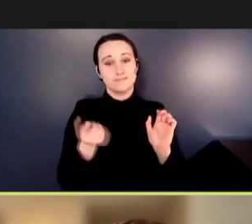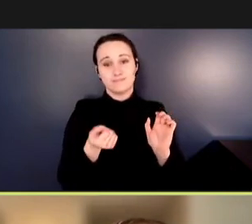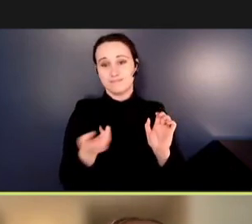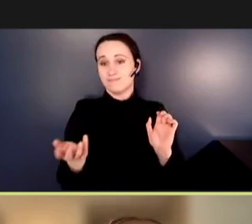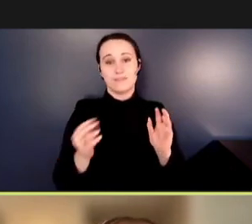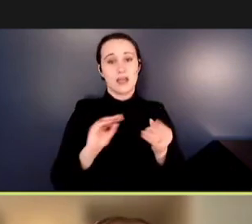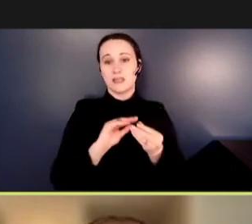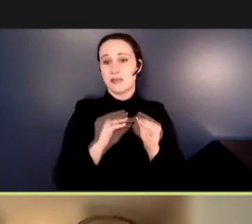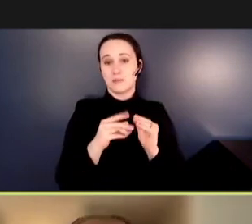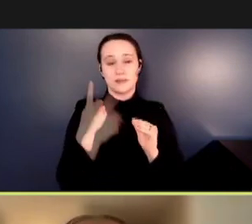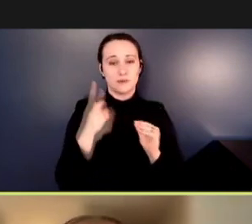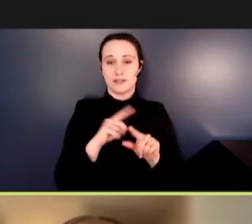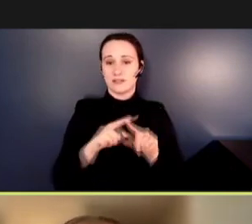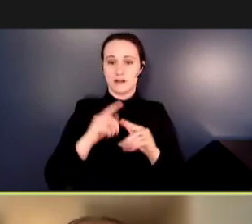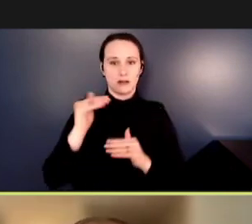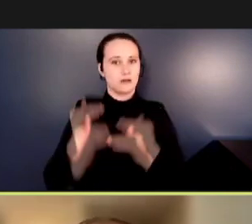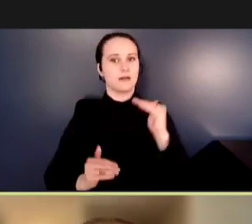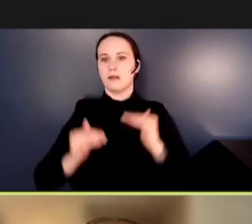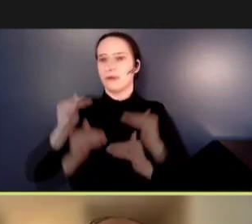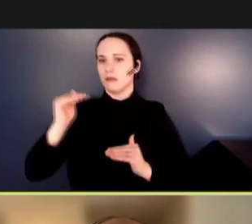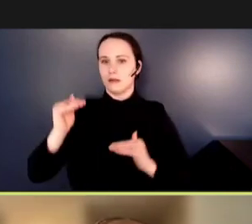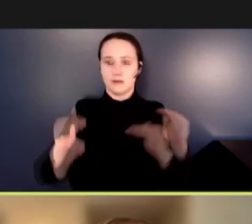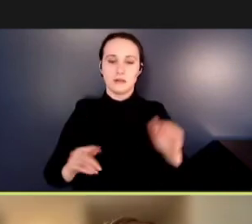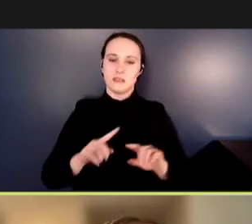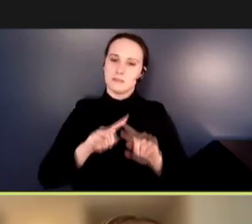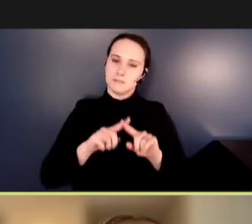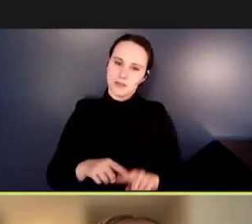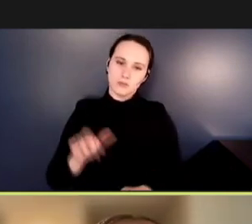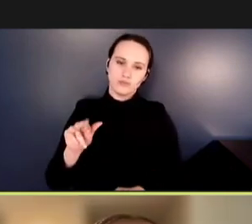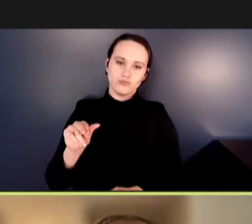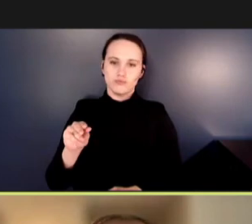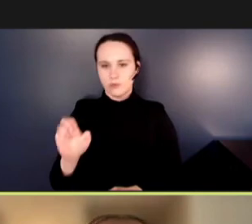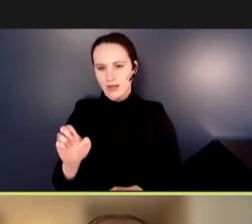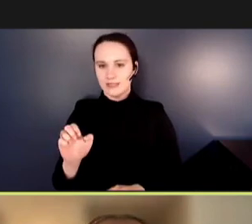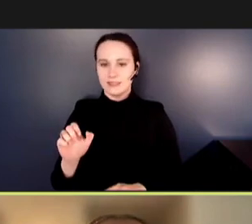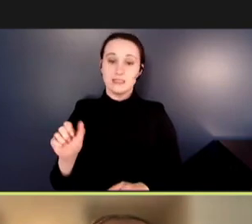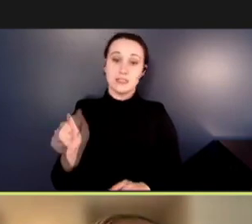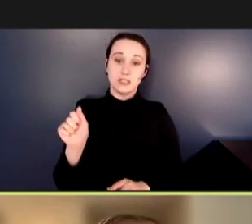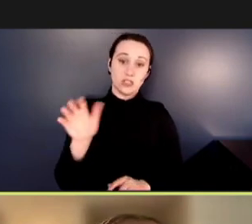whether racial, geographic, things like that. I just want to note we would expect a lot of gaps